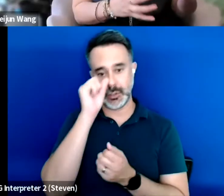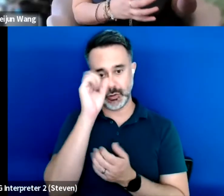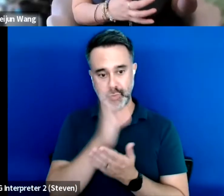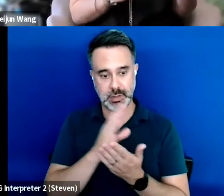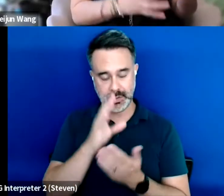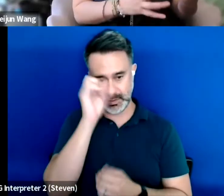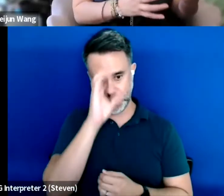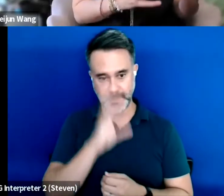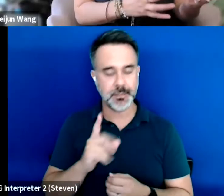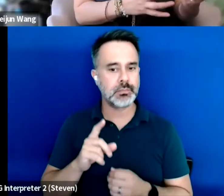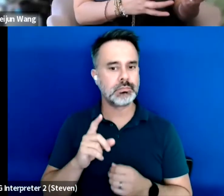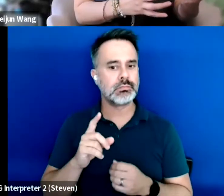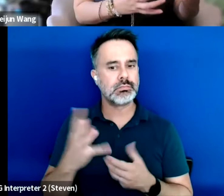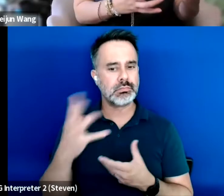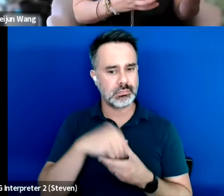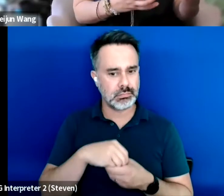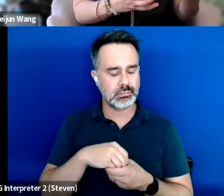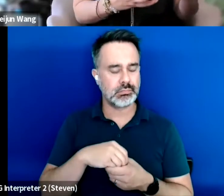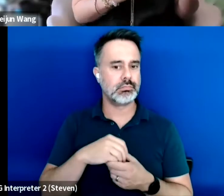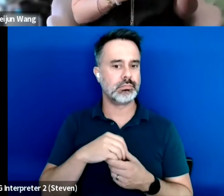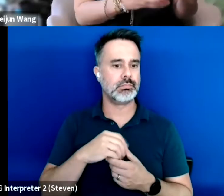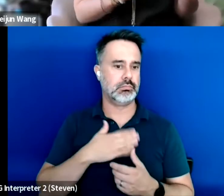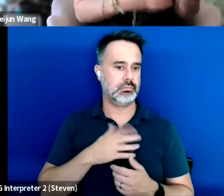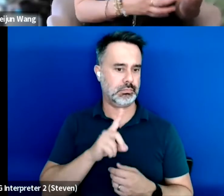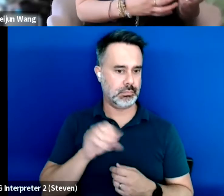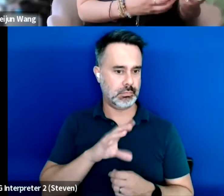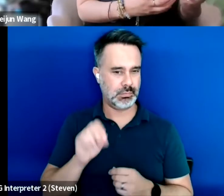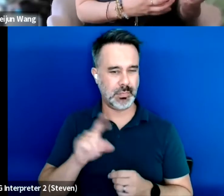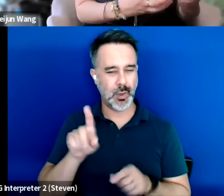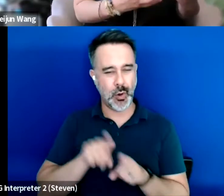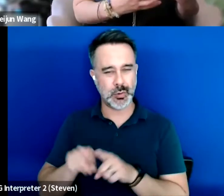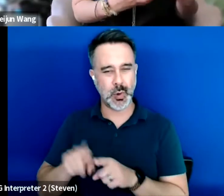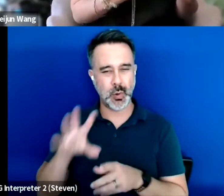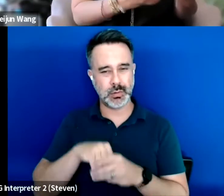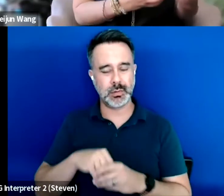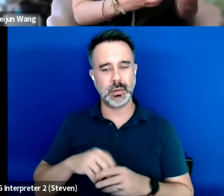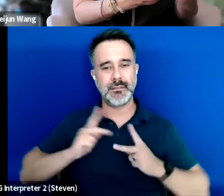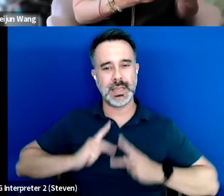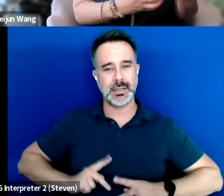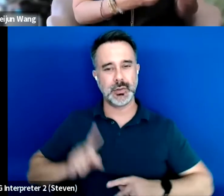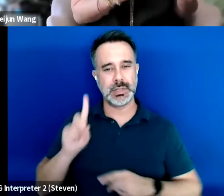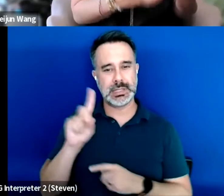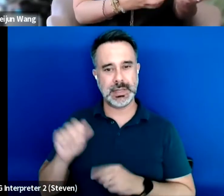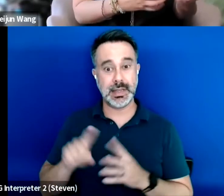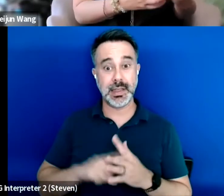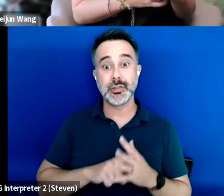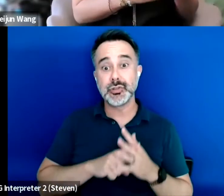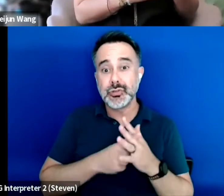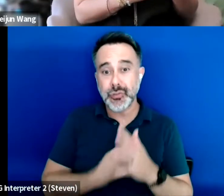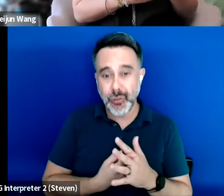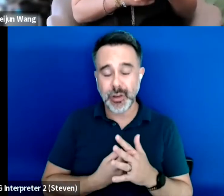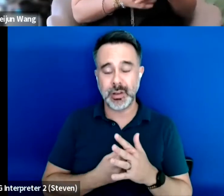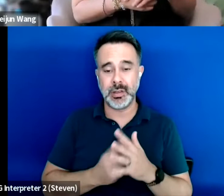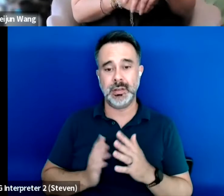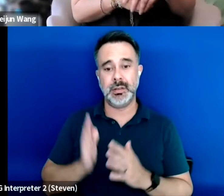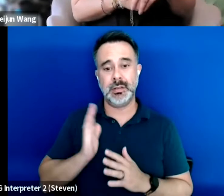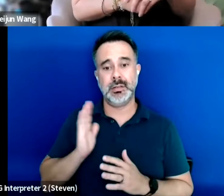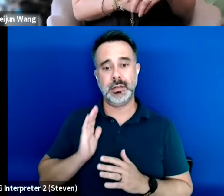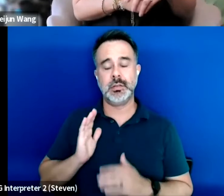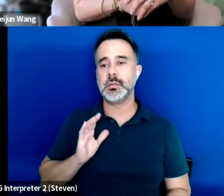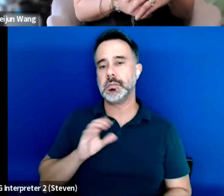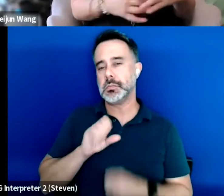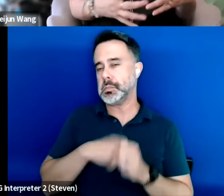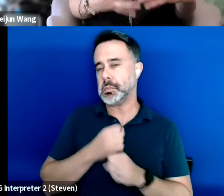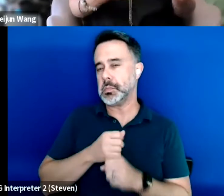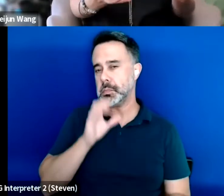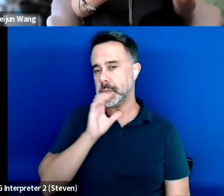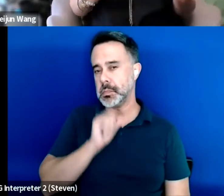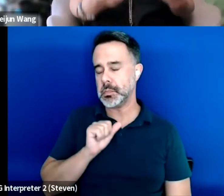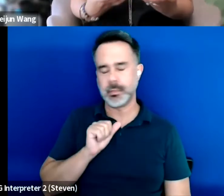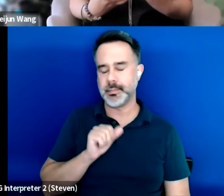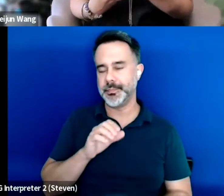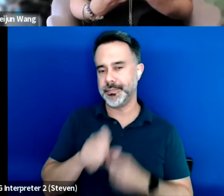like Esme Weijun Wang Overcomes Disability to Triumph -- whatever.